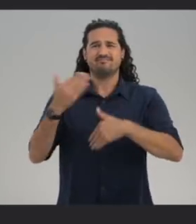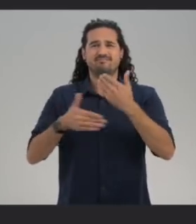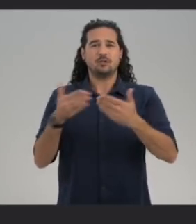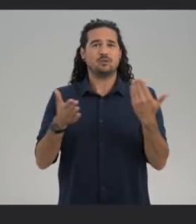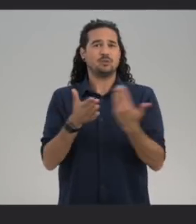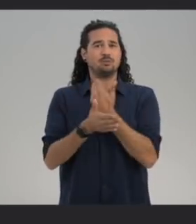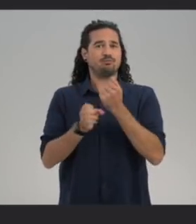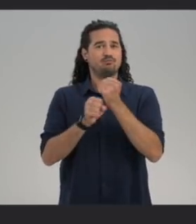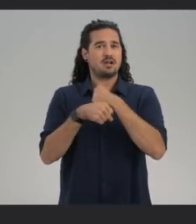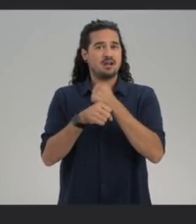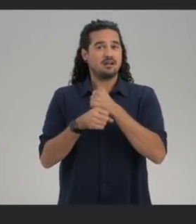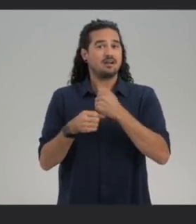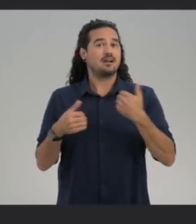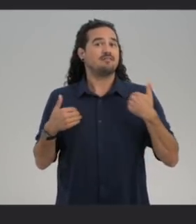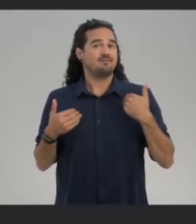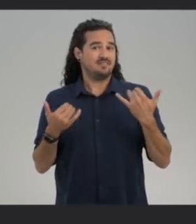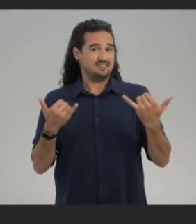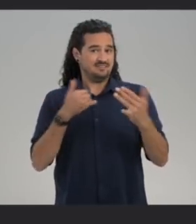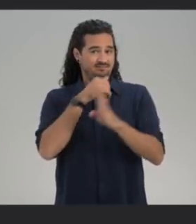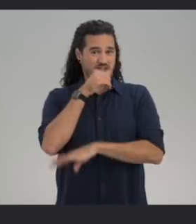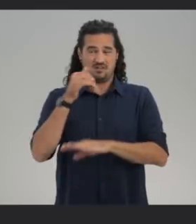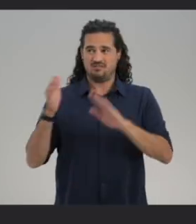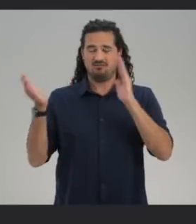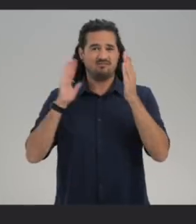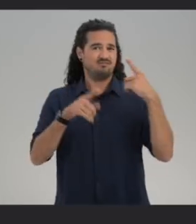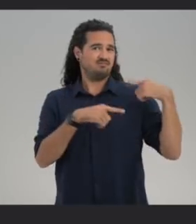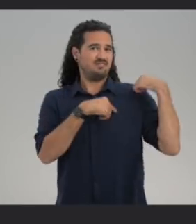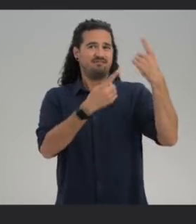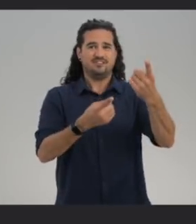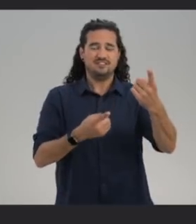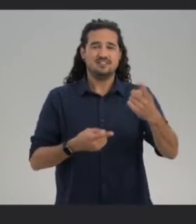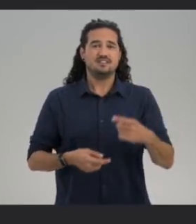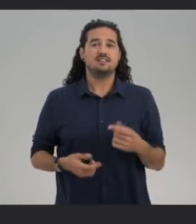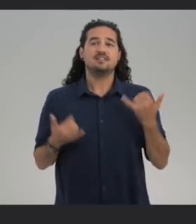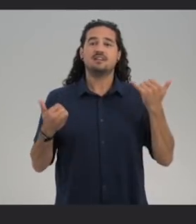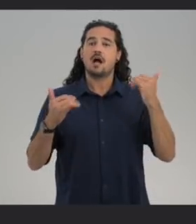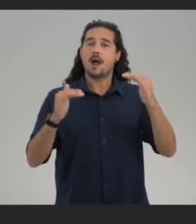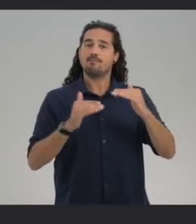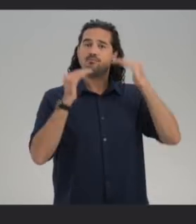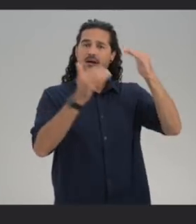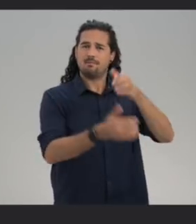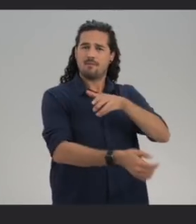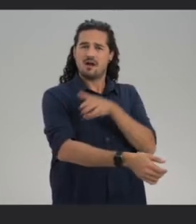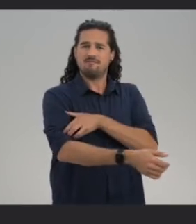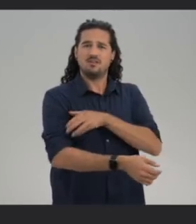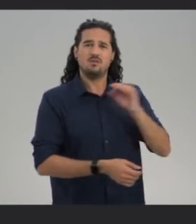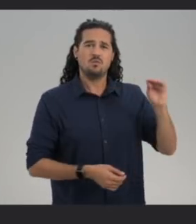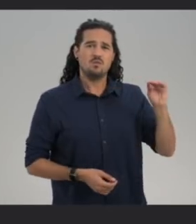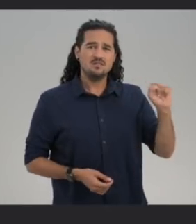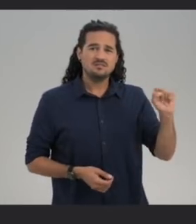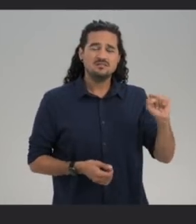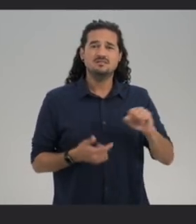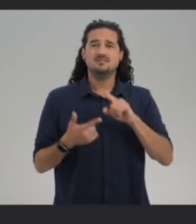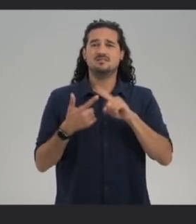delivering more new products this fall than ever before, starting with upgrades to our powerful operating systems